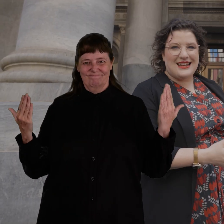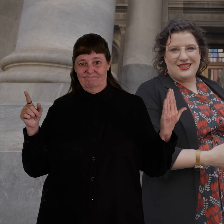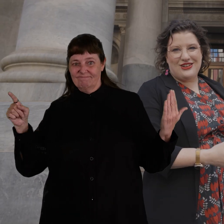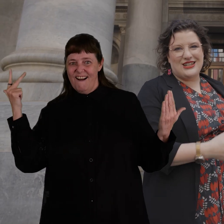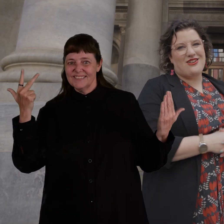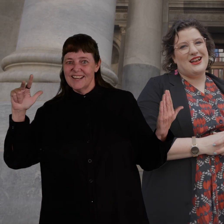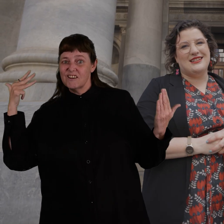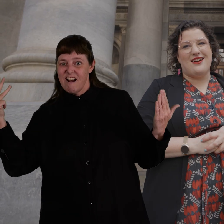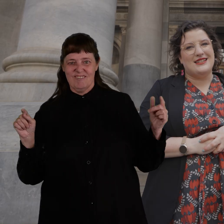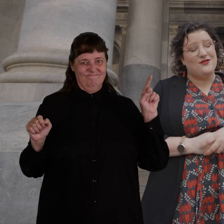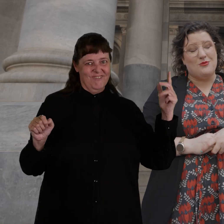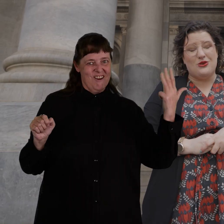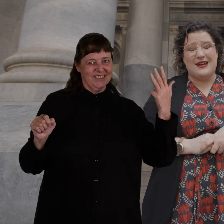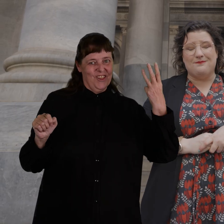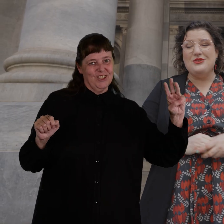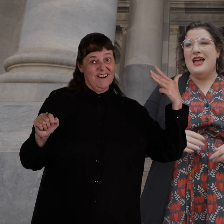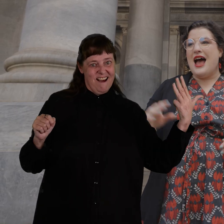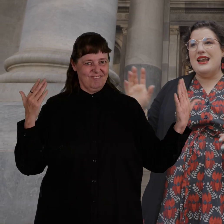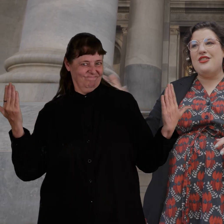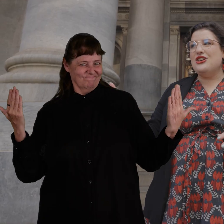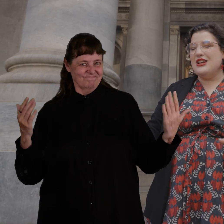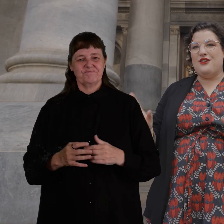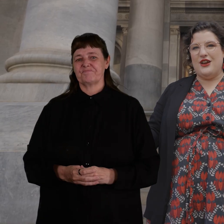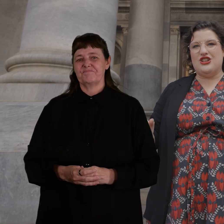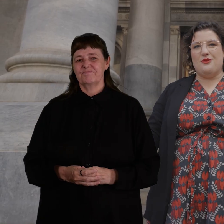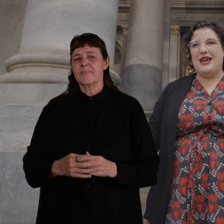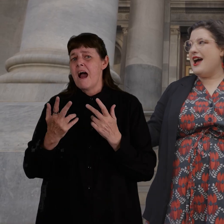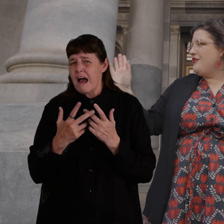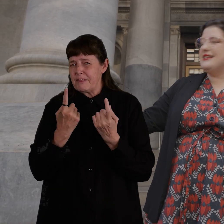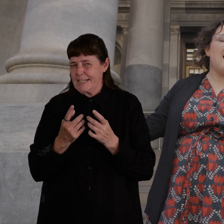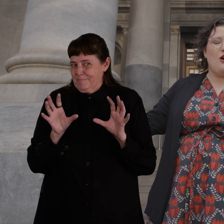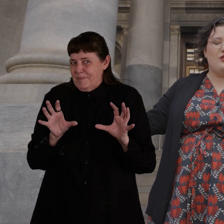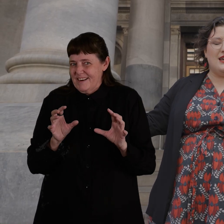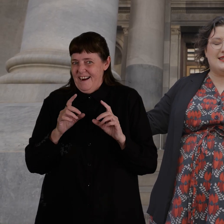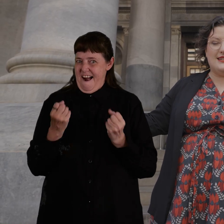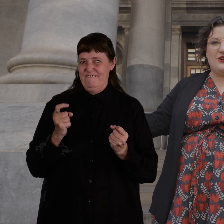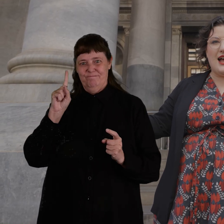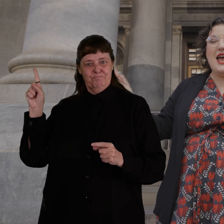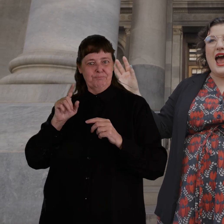1939 sides of the building. Another unique feature that we have is out on the exterior,